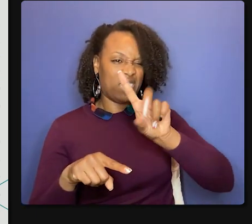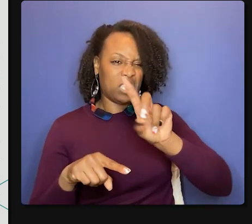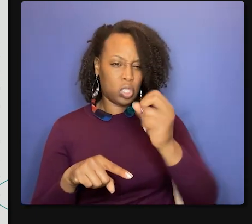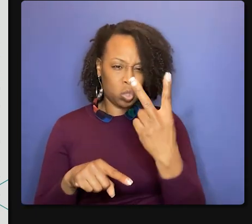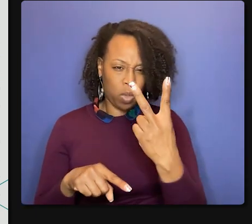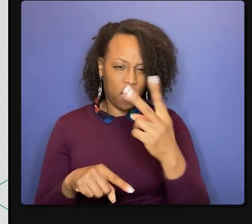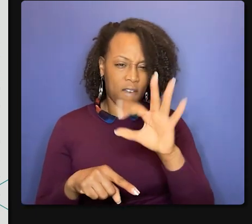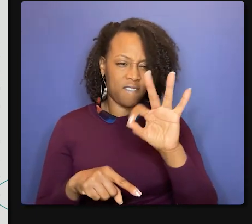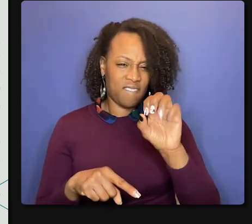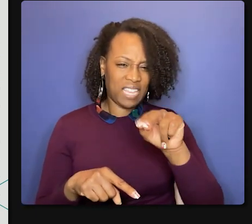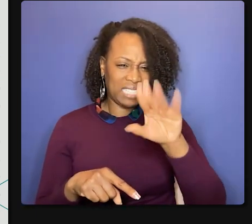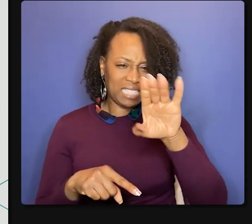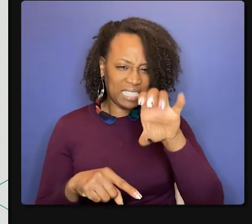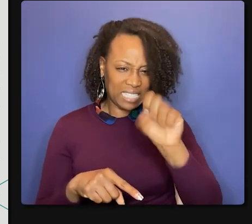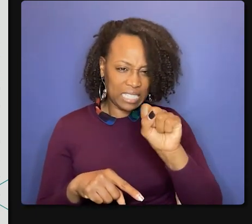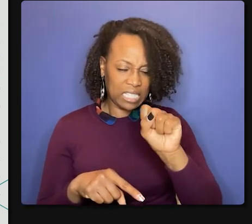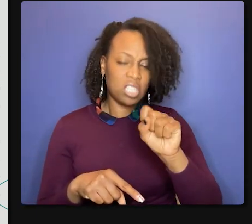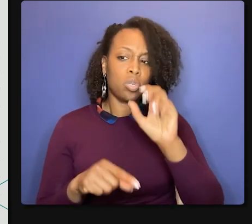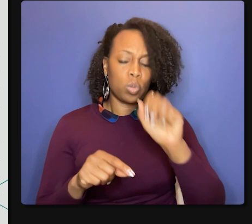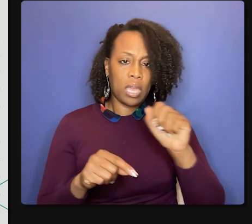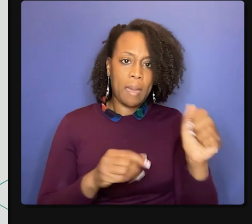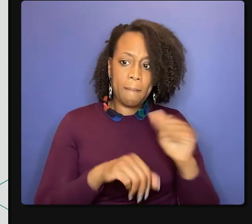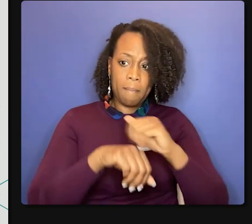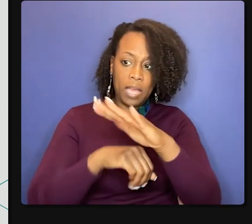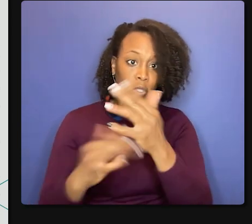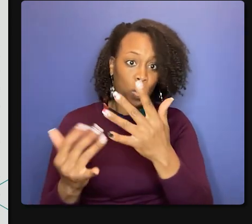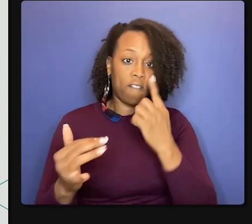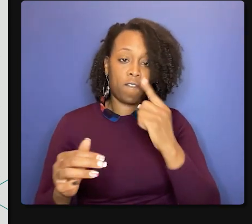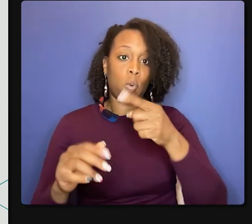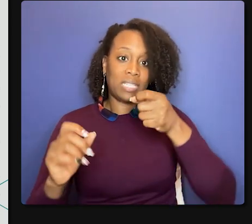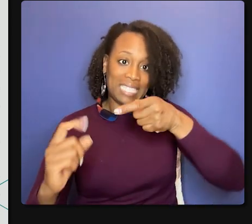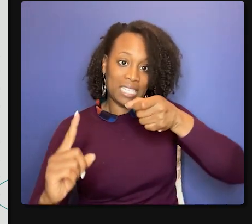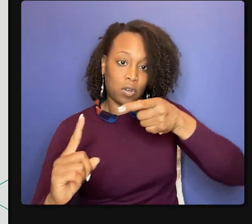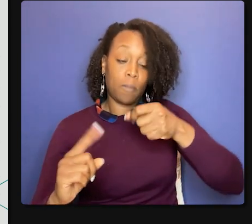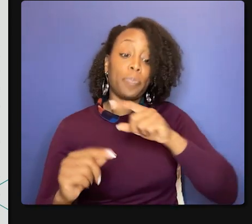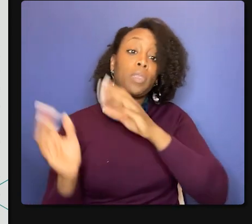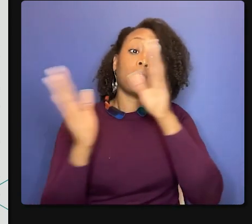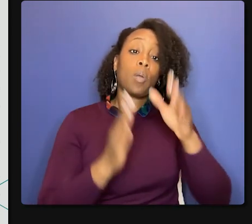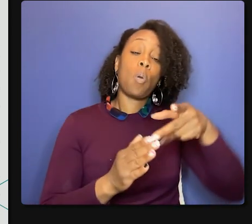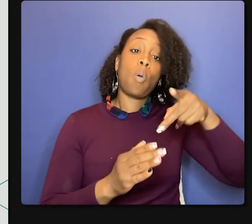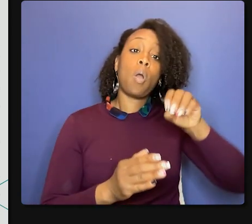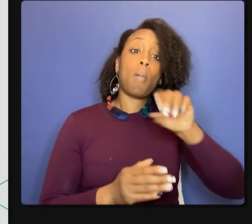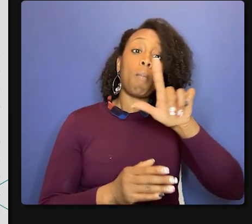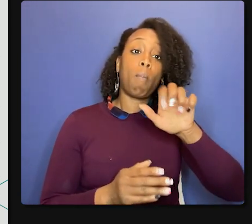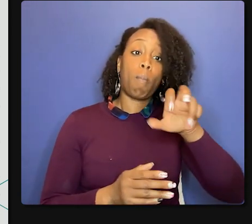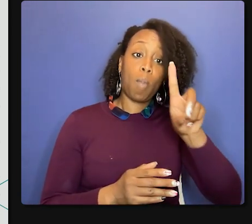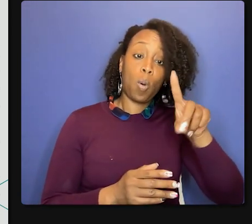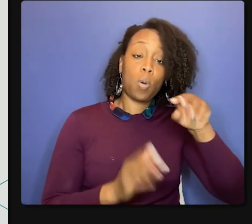that's D3D12 Fences which you can pass a handle and wait on them to be signaled, or even a polled model,